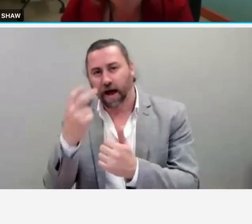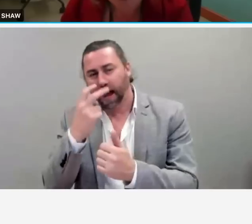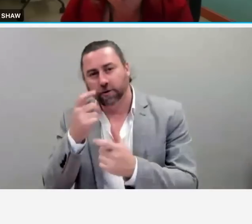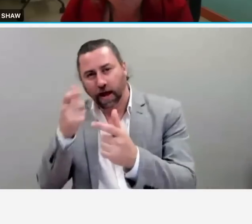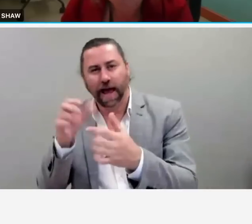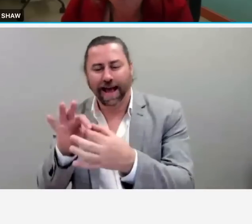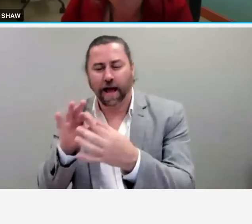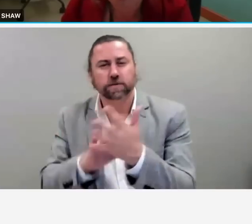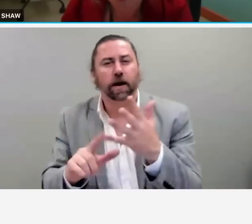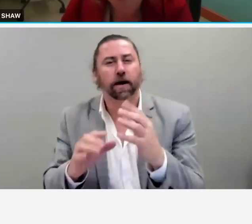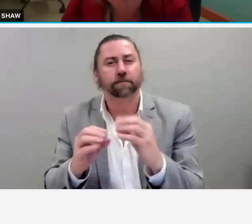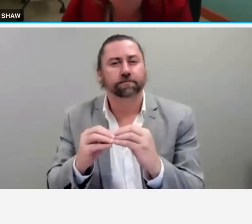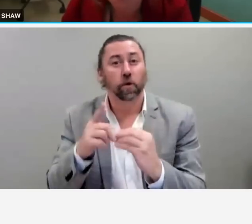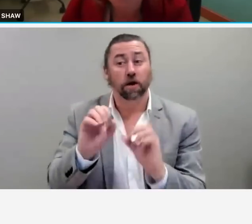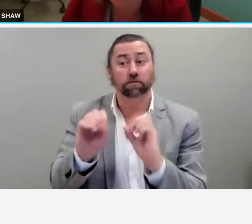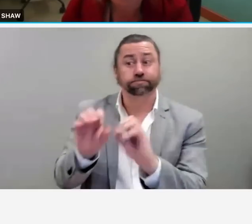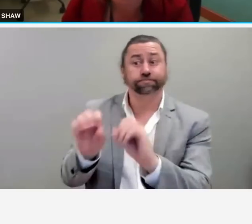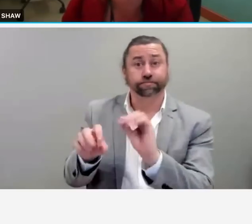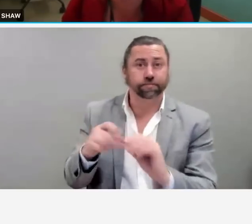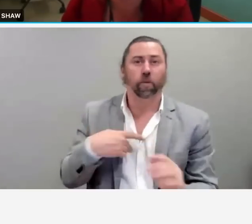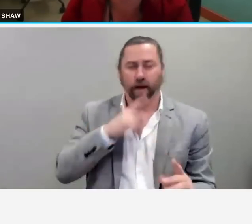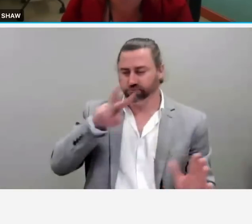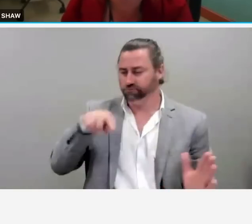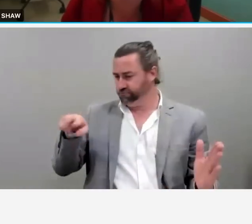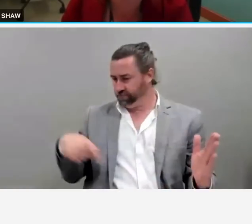Your input will help to inform policy development in the new model.